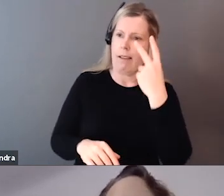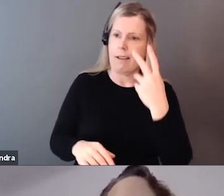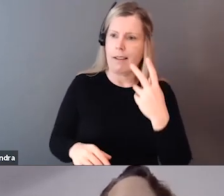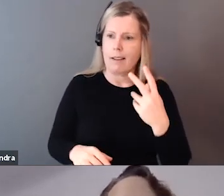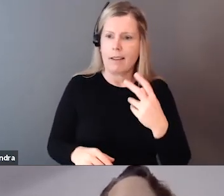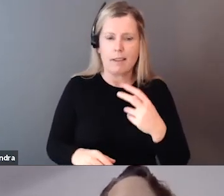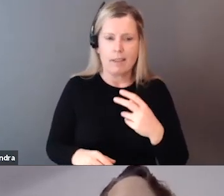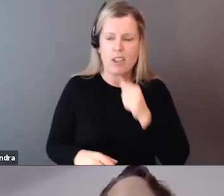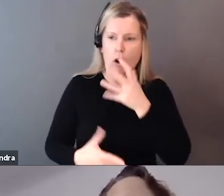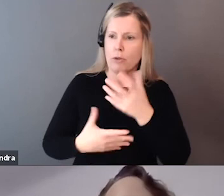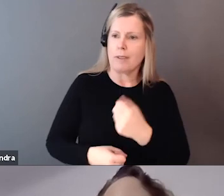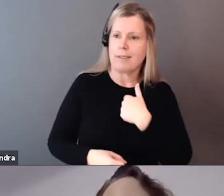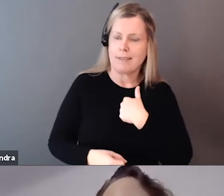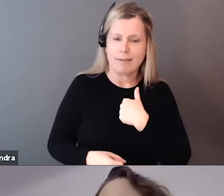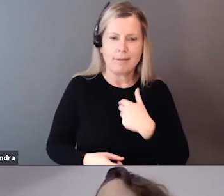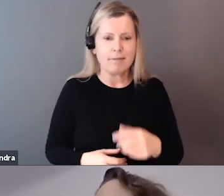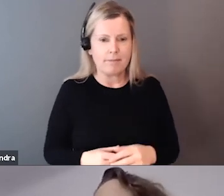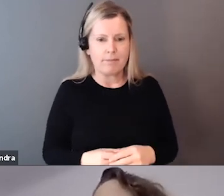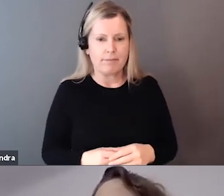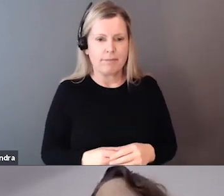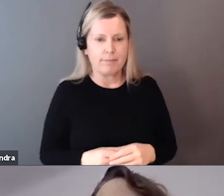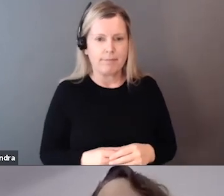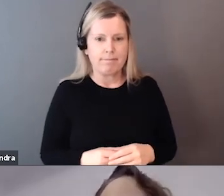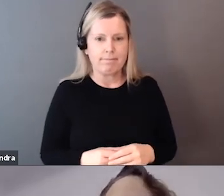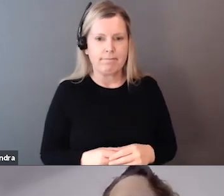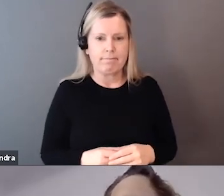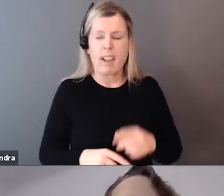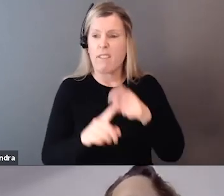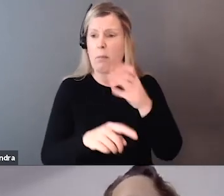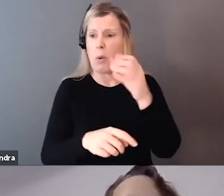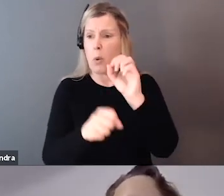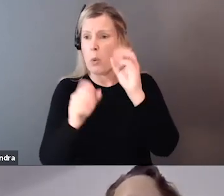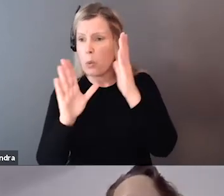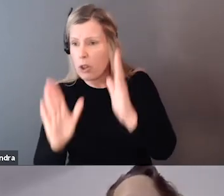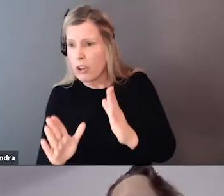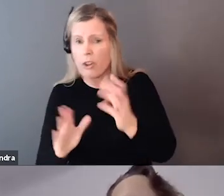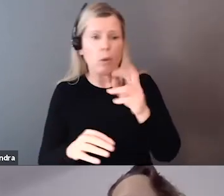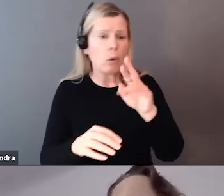interpersonal issues with their supervisor or other workplace parties. As a result, even if a